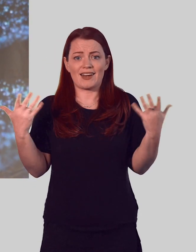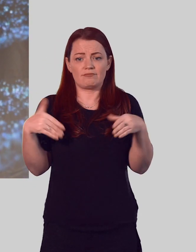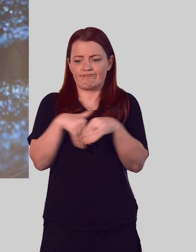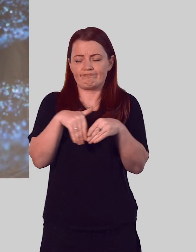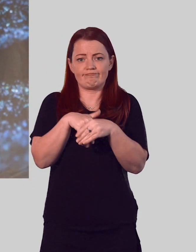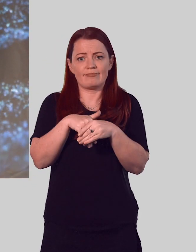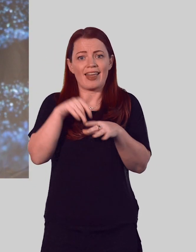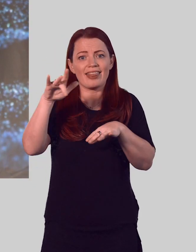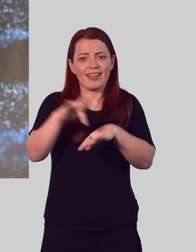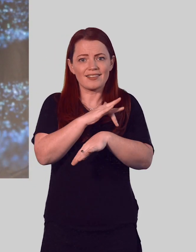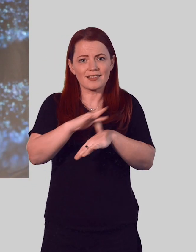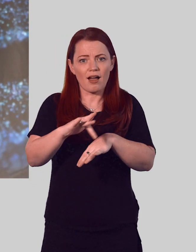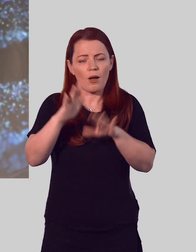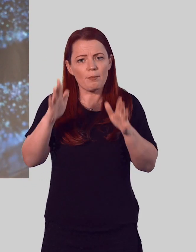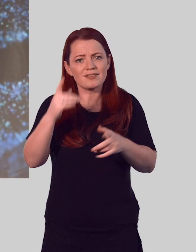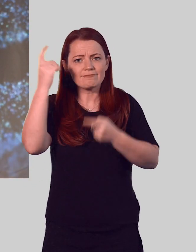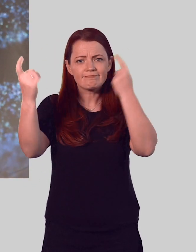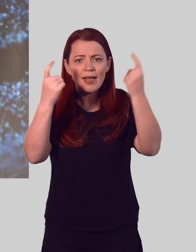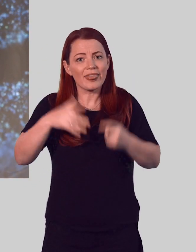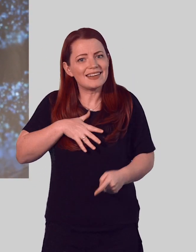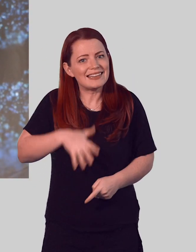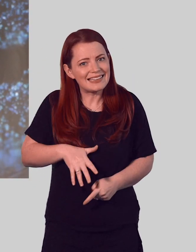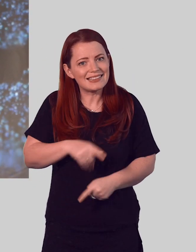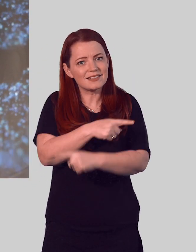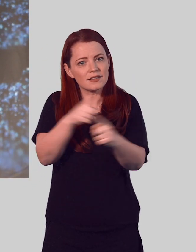the participants and also their digital needs.